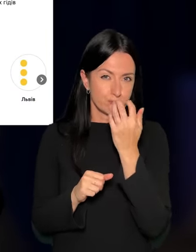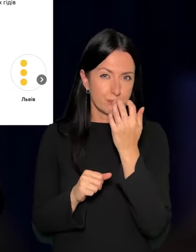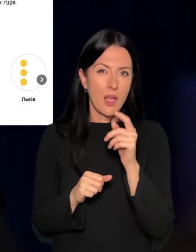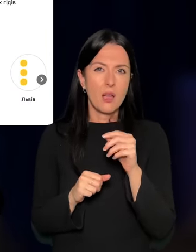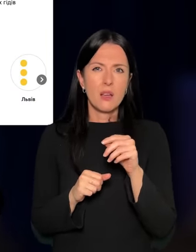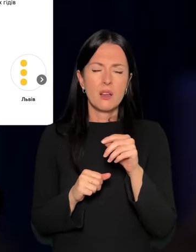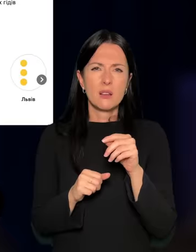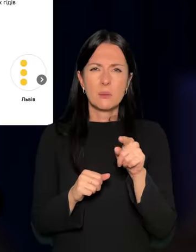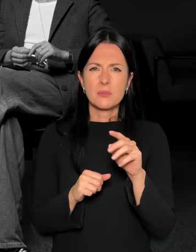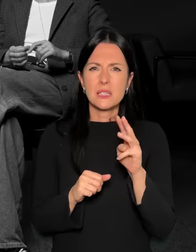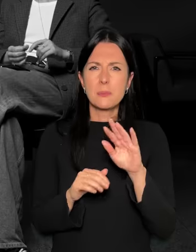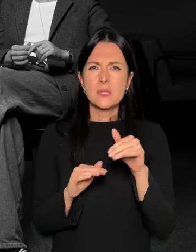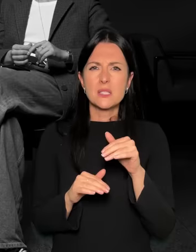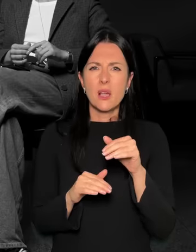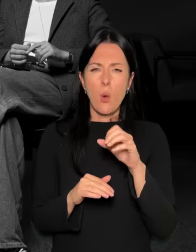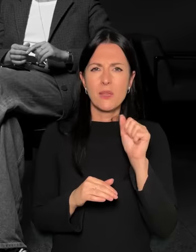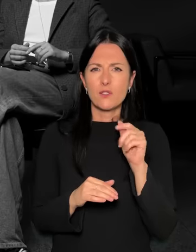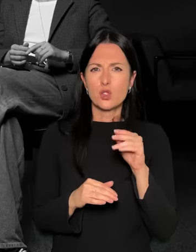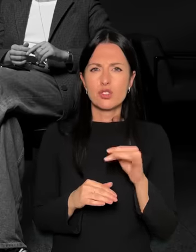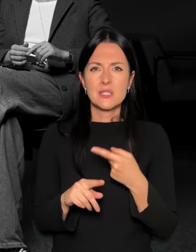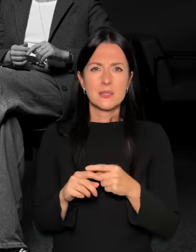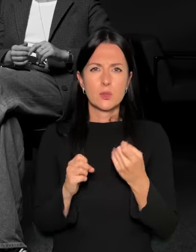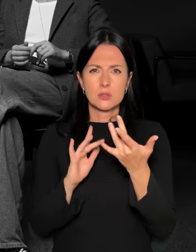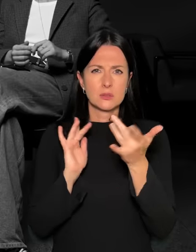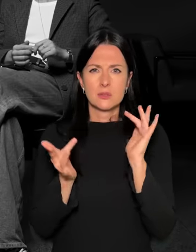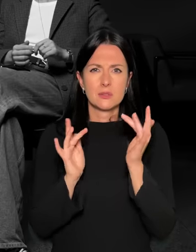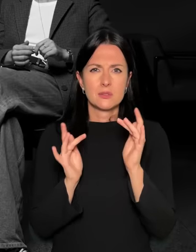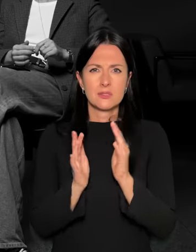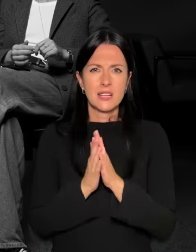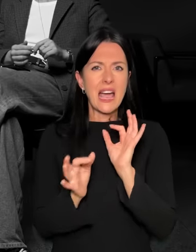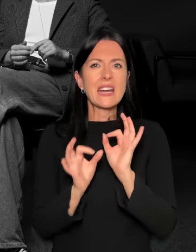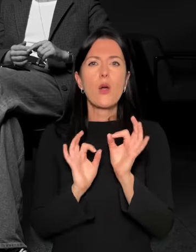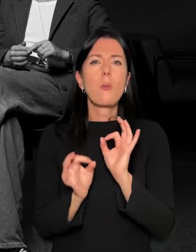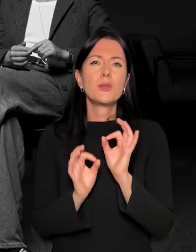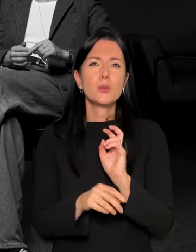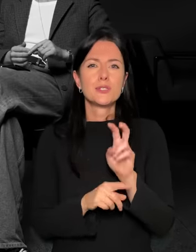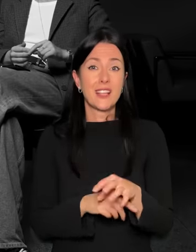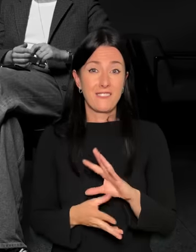It's called "Three After Midnight." It's just the height of hypocrisy. I recommend going. I've never been there myself.